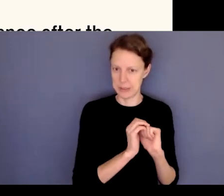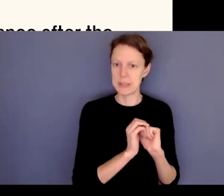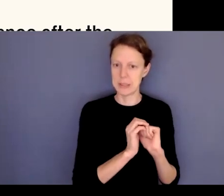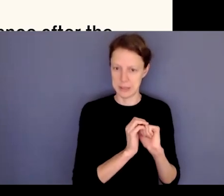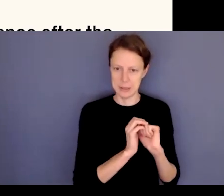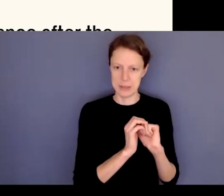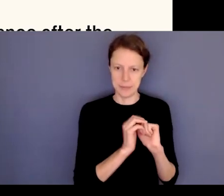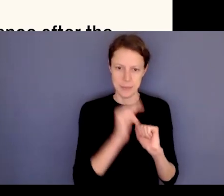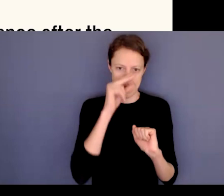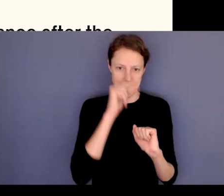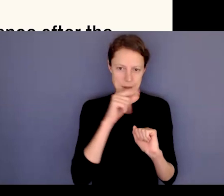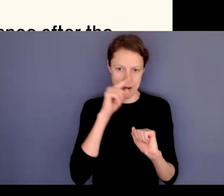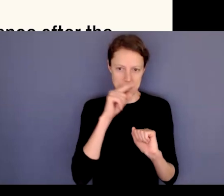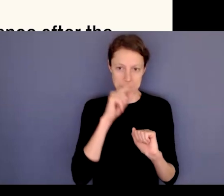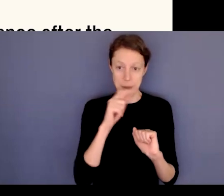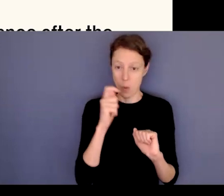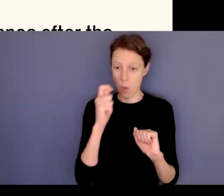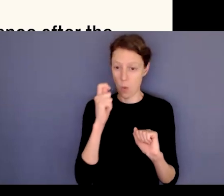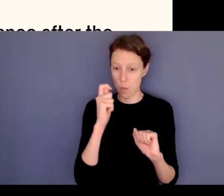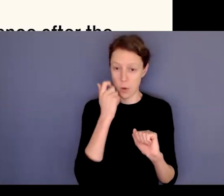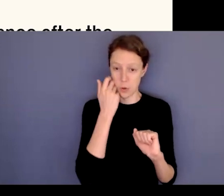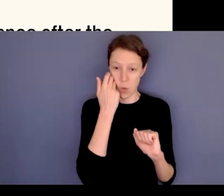people are almost always unaware that they have a legal problem.